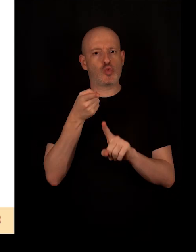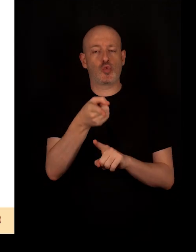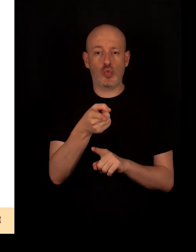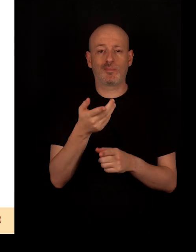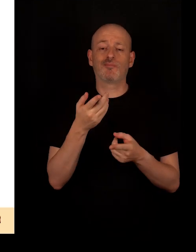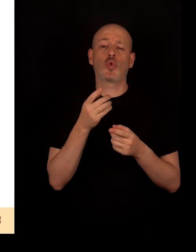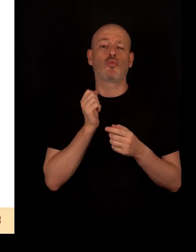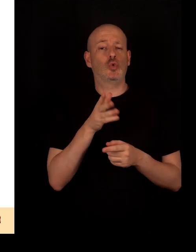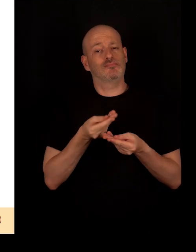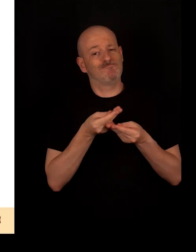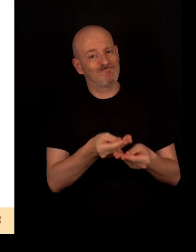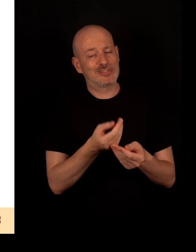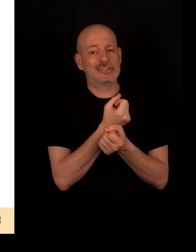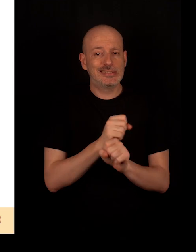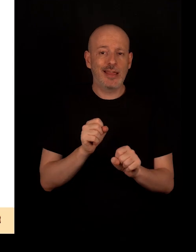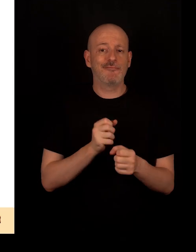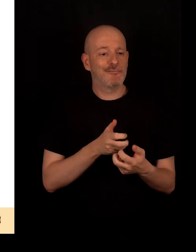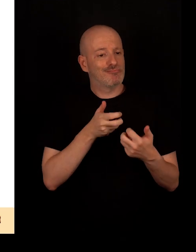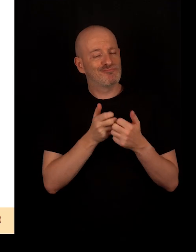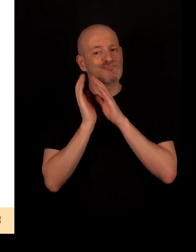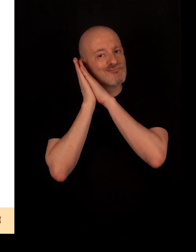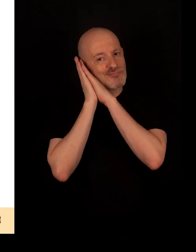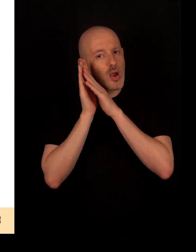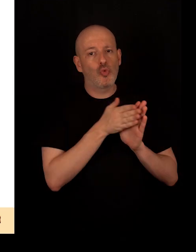It's of course to provide safe and appropriate accommodation